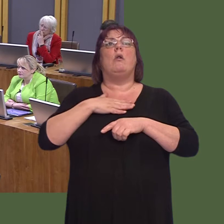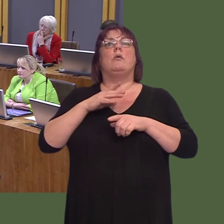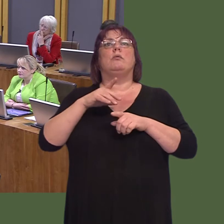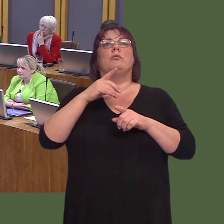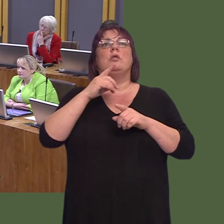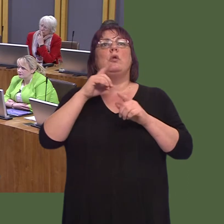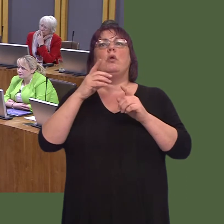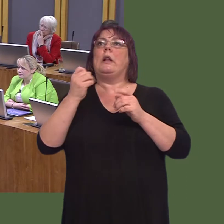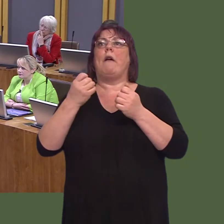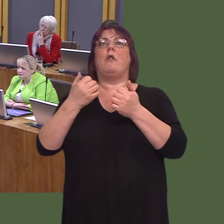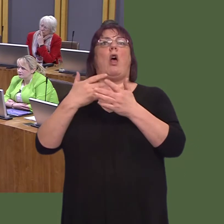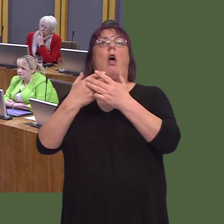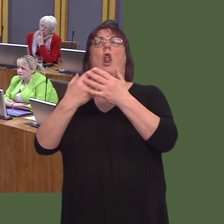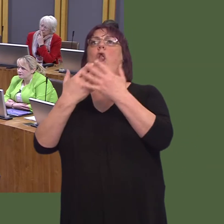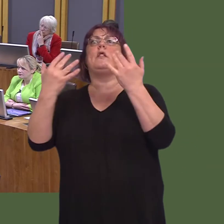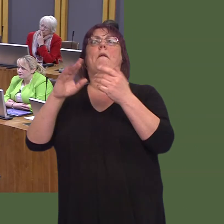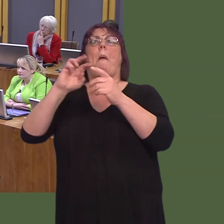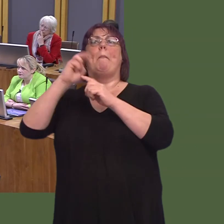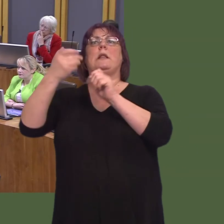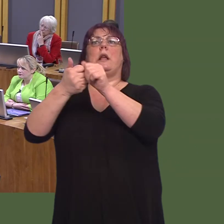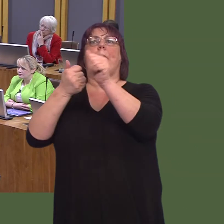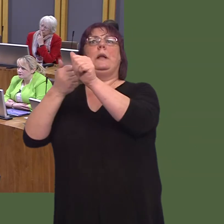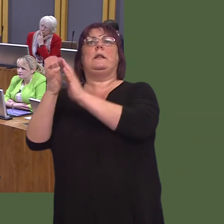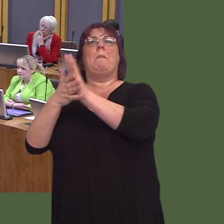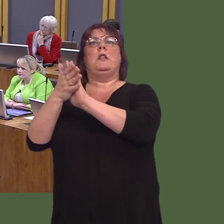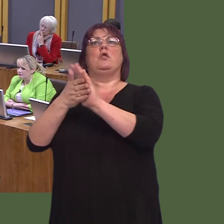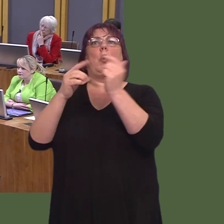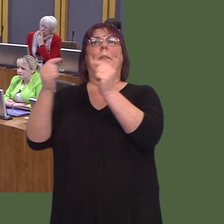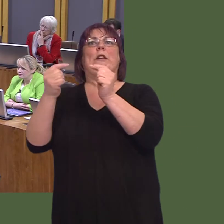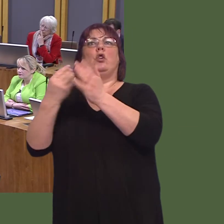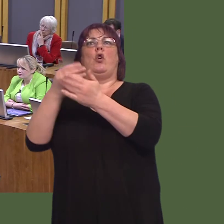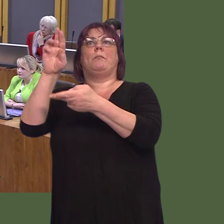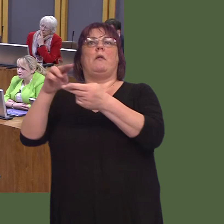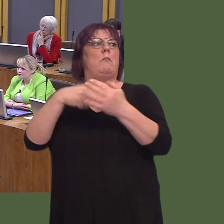Well, for many people in Wales there is no competition when it comes to buses. There's certainly no competition when it comes to trains.